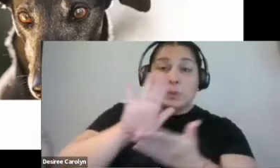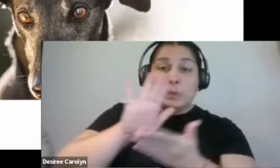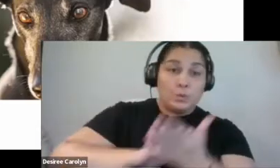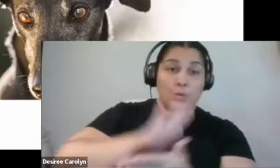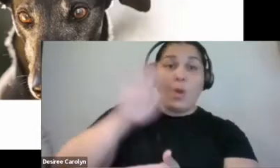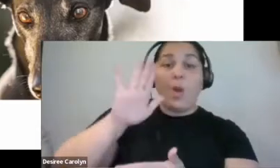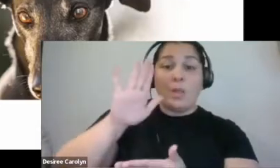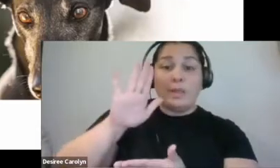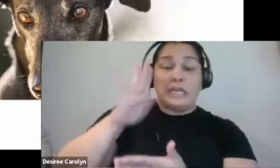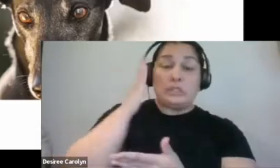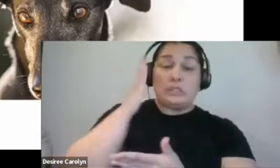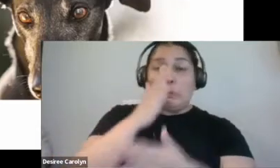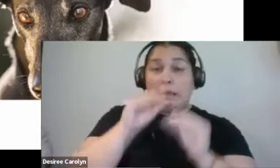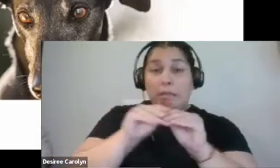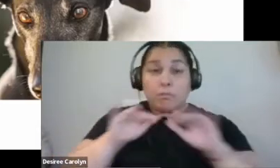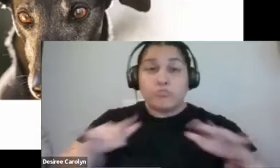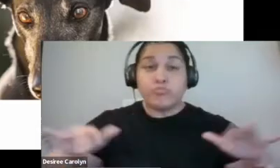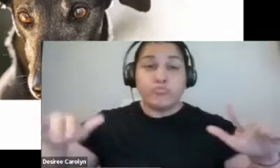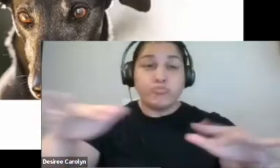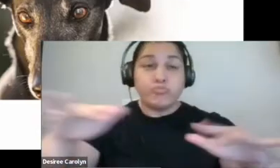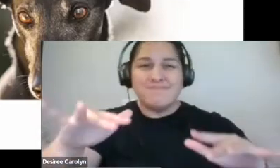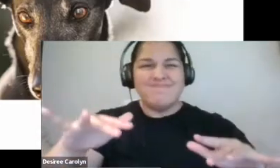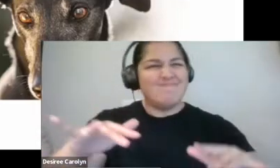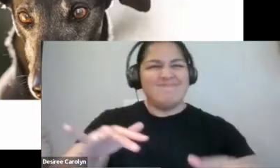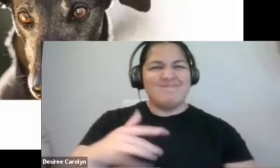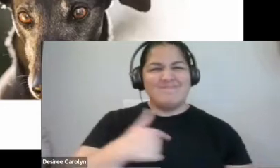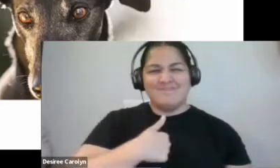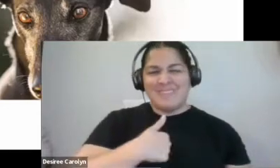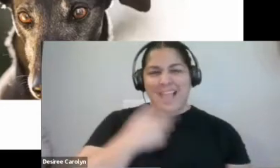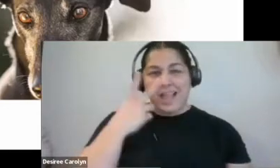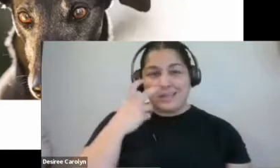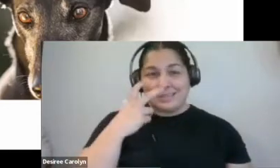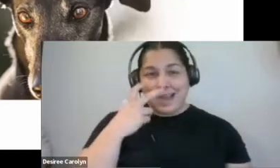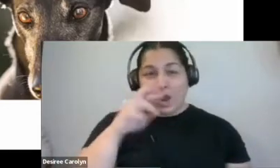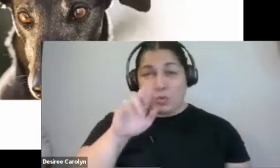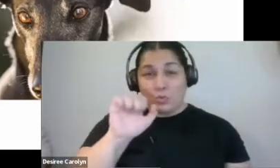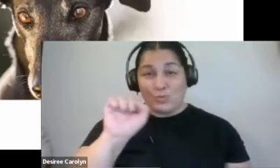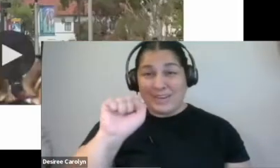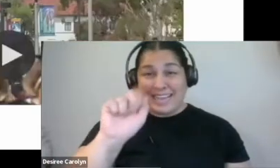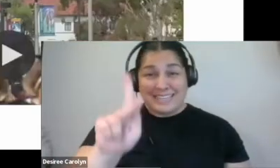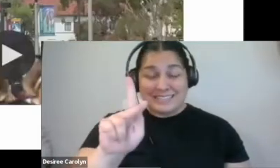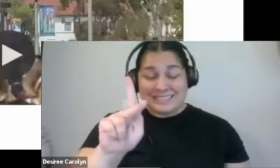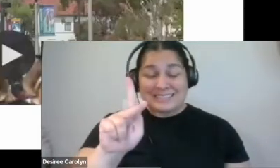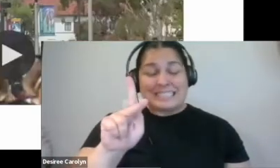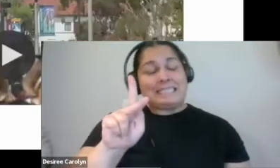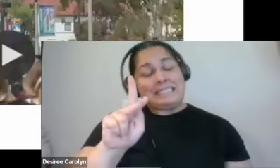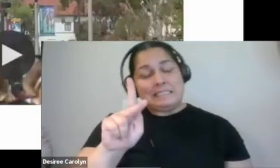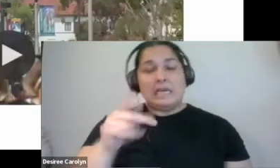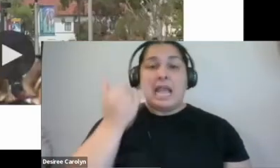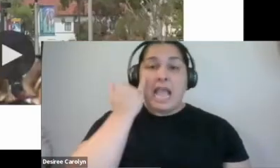going to be any risk outside of intimate contact in these settings, but this is in the news now.